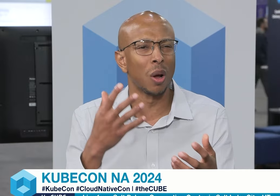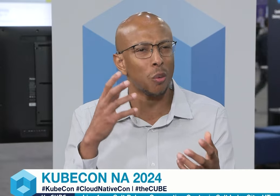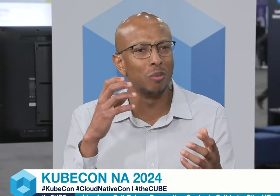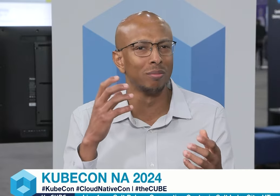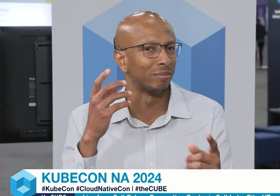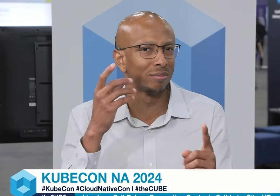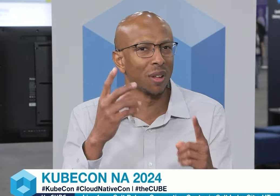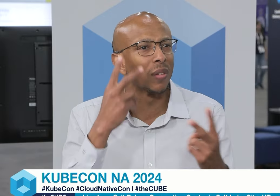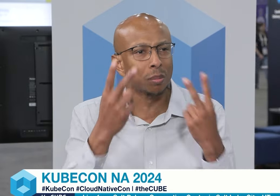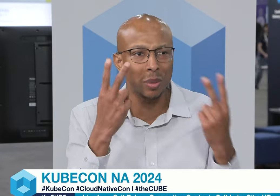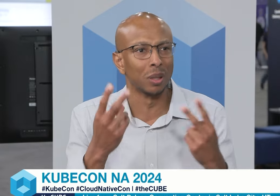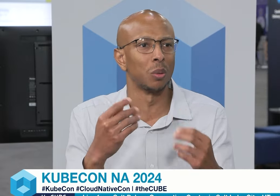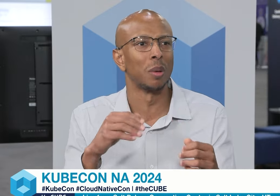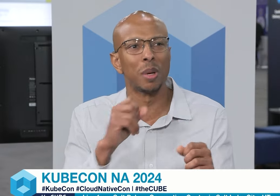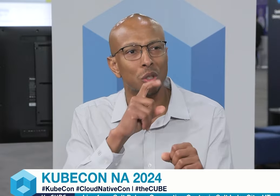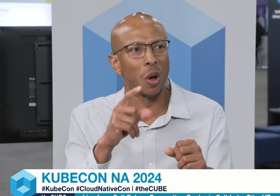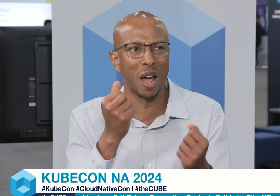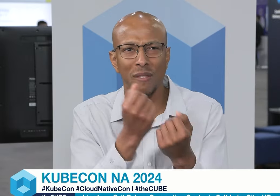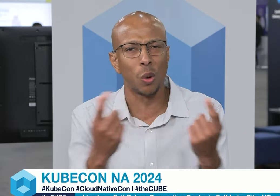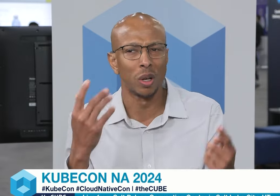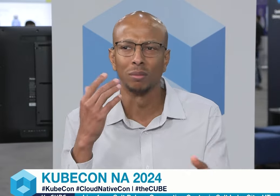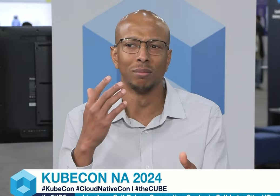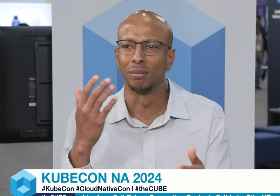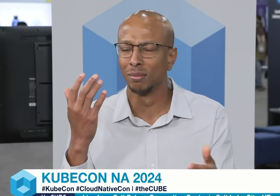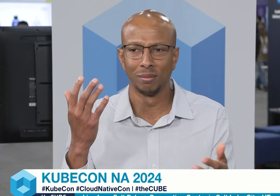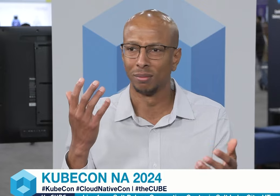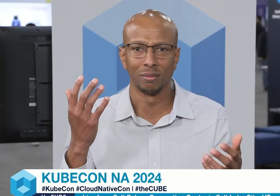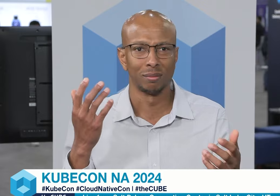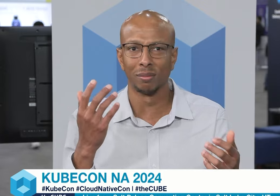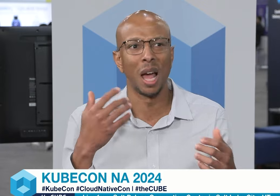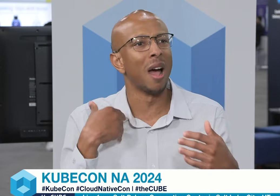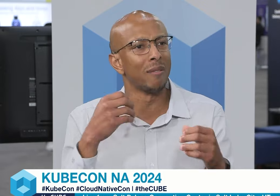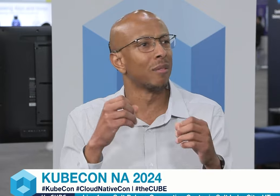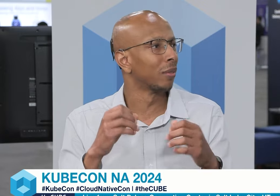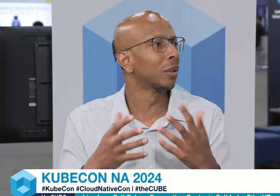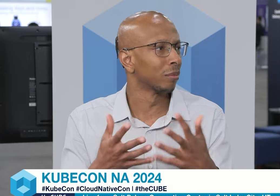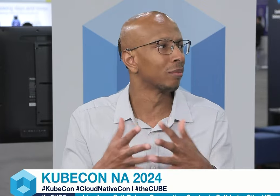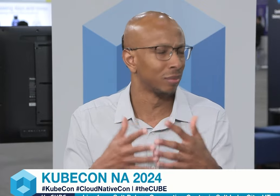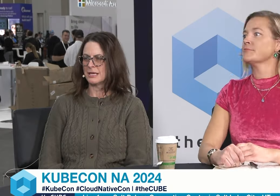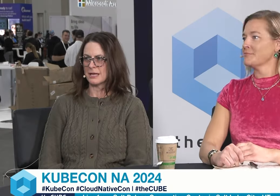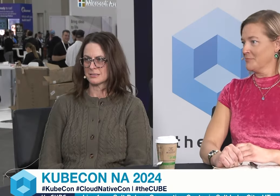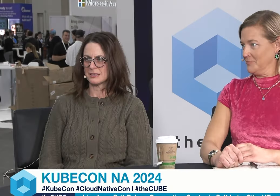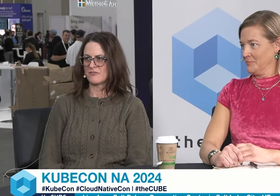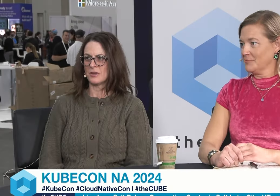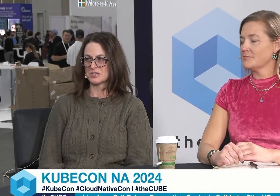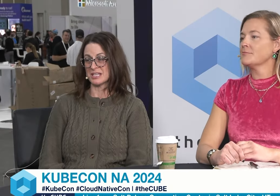And that's the goal really, to increase visibility and make sure that everyone is aware and has an opportunity.